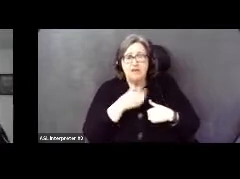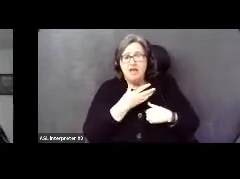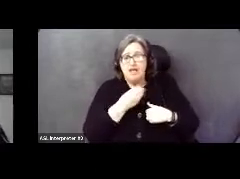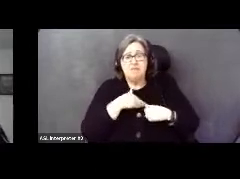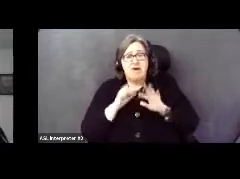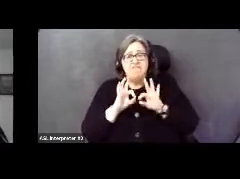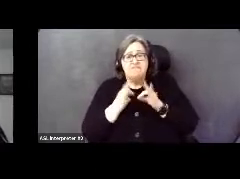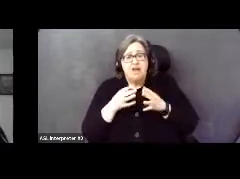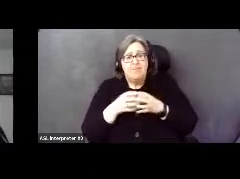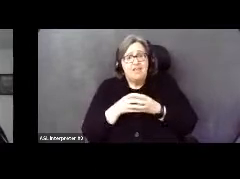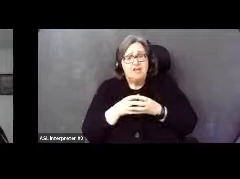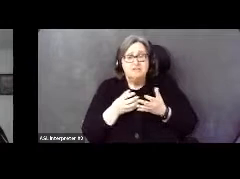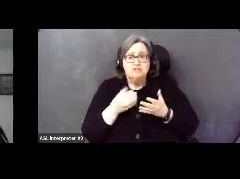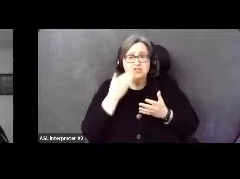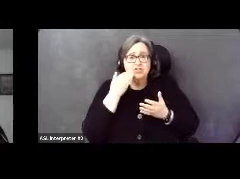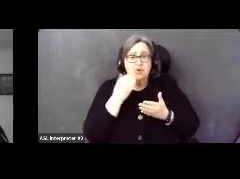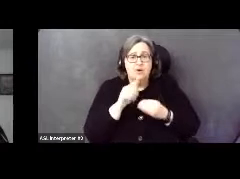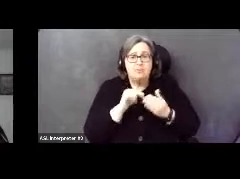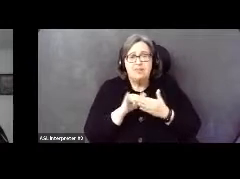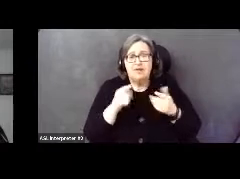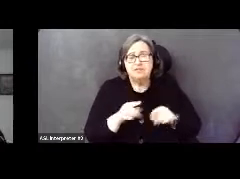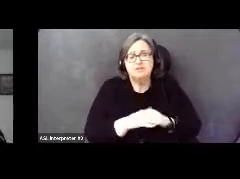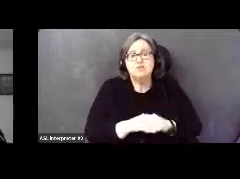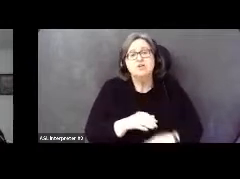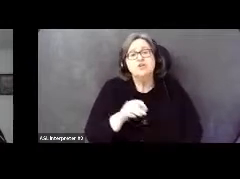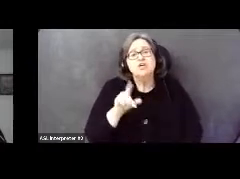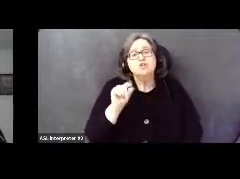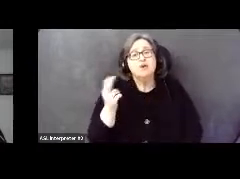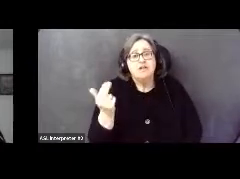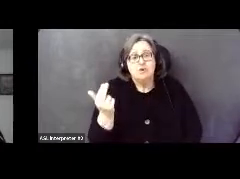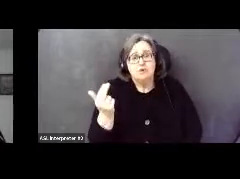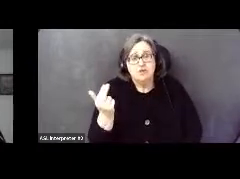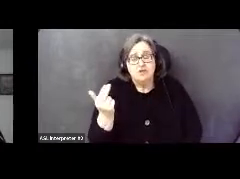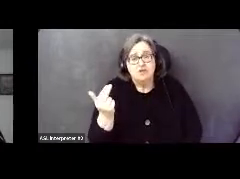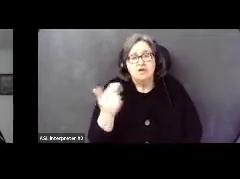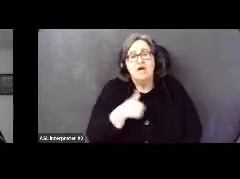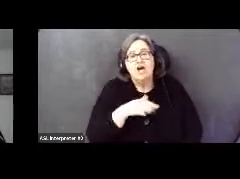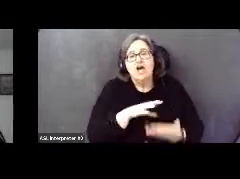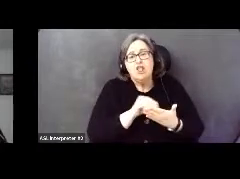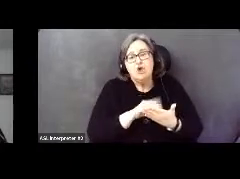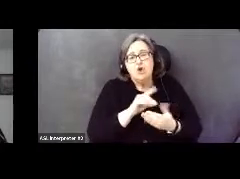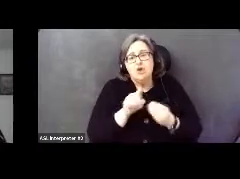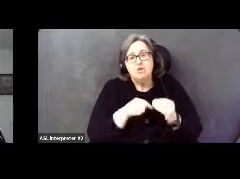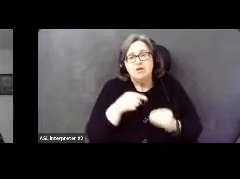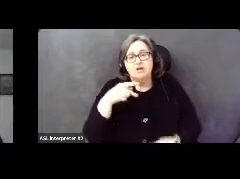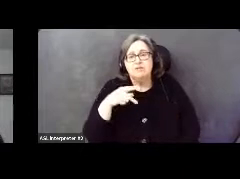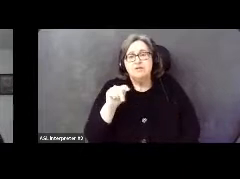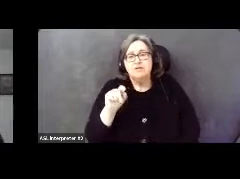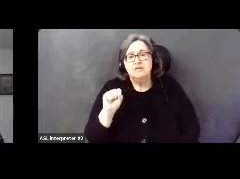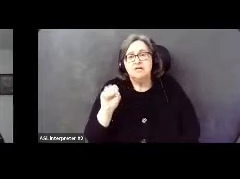to know about this incident. In 2013, I learned about a PTSD event. I called a friend of mine